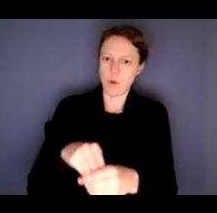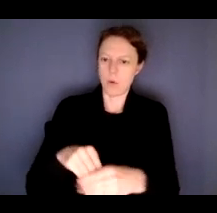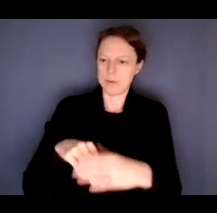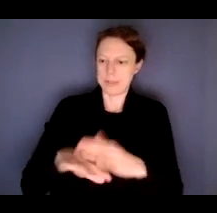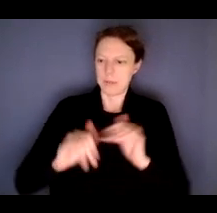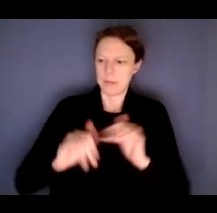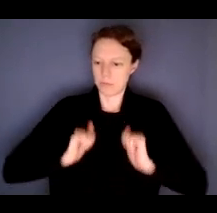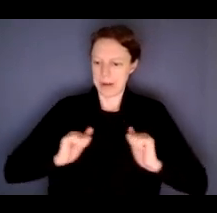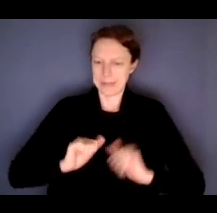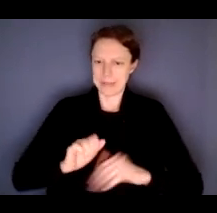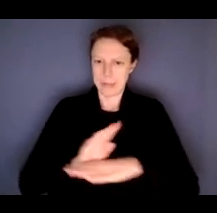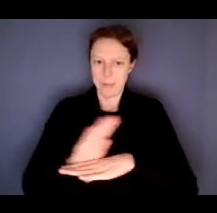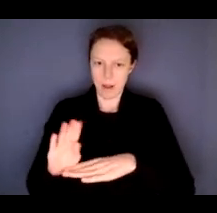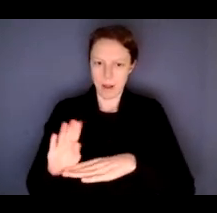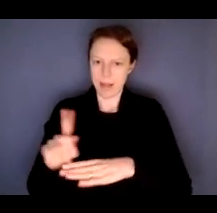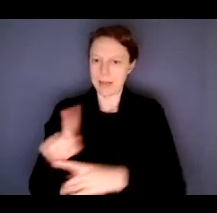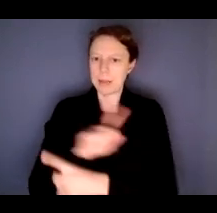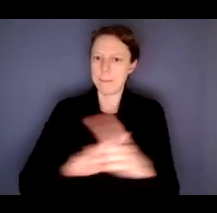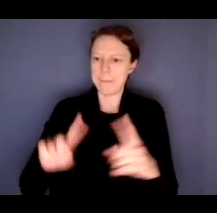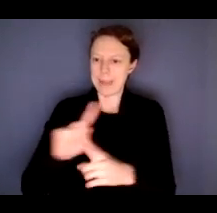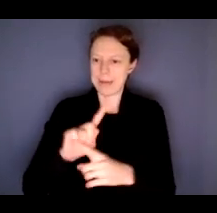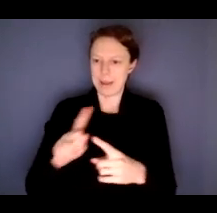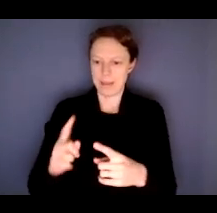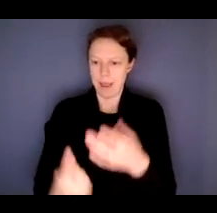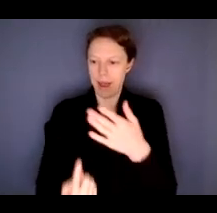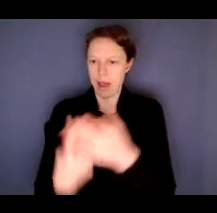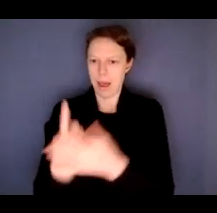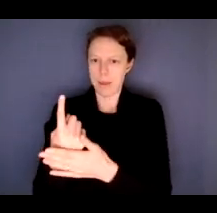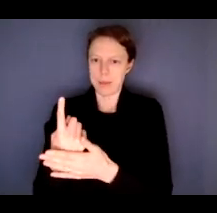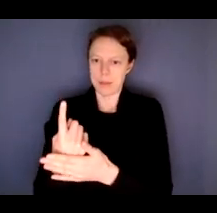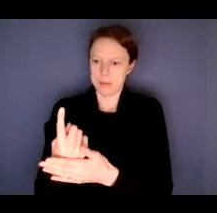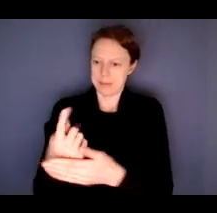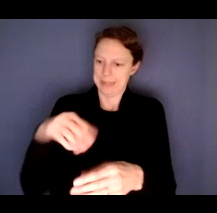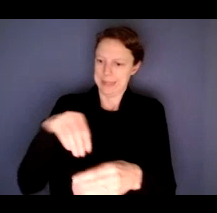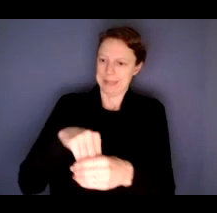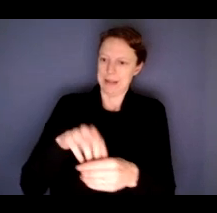centres. Sometimes there maybe critical friends that are invited to partake in